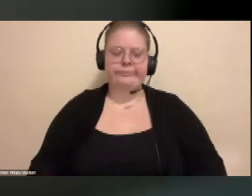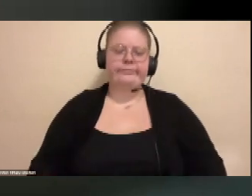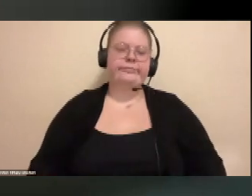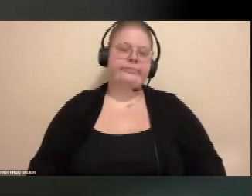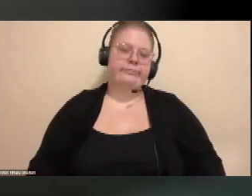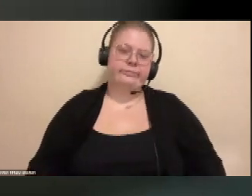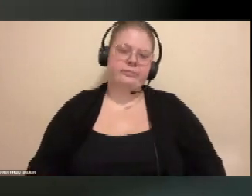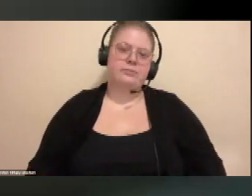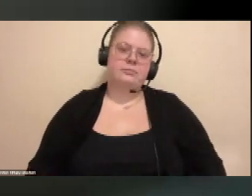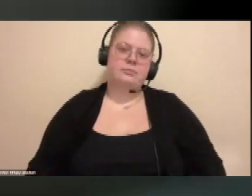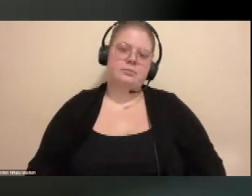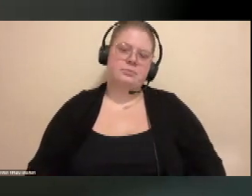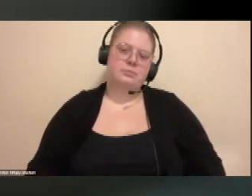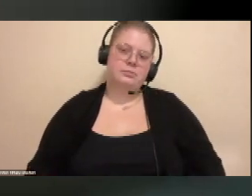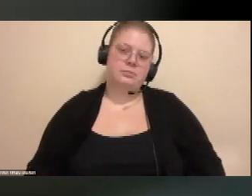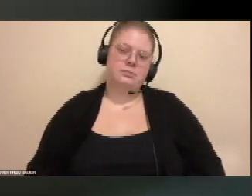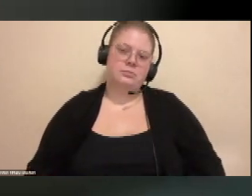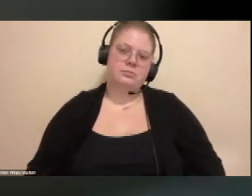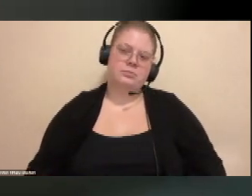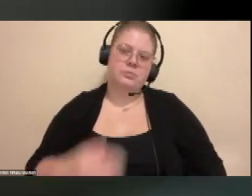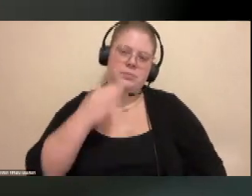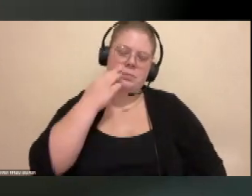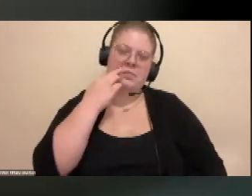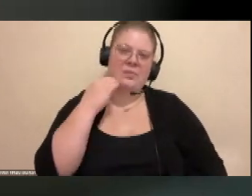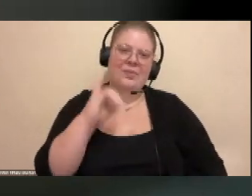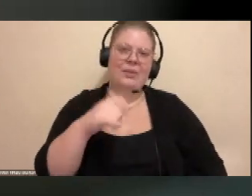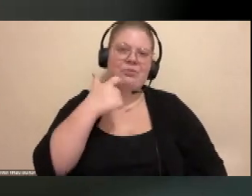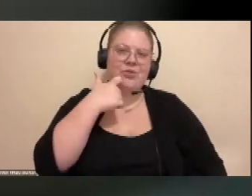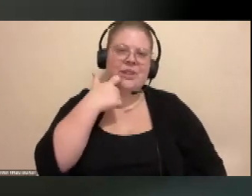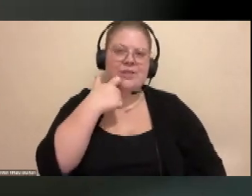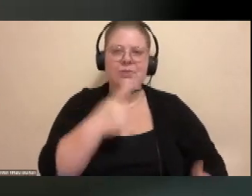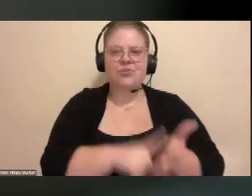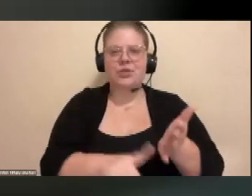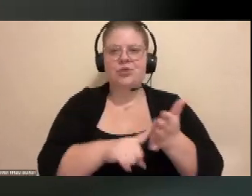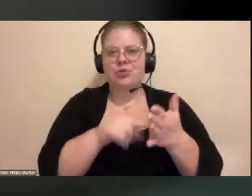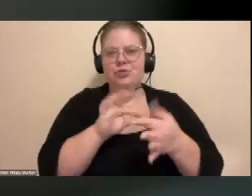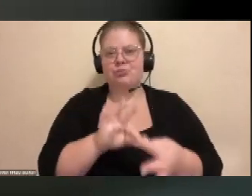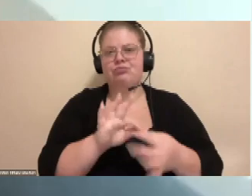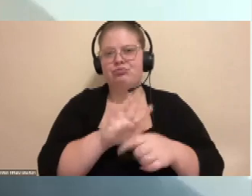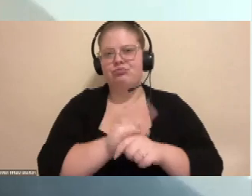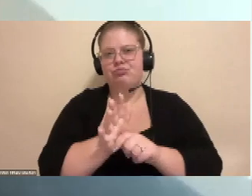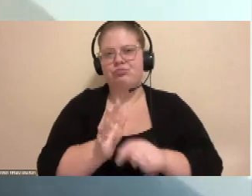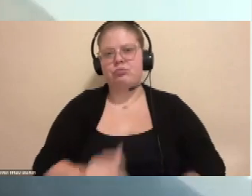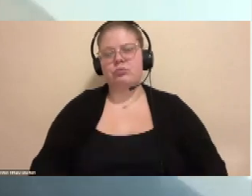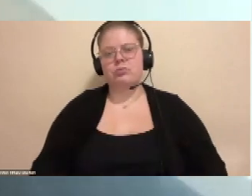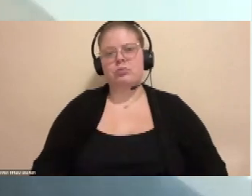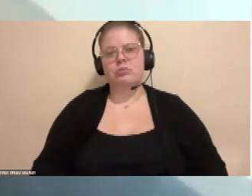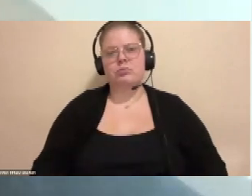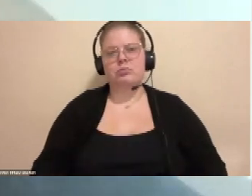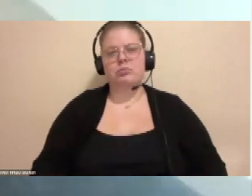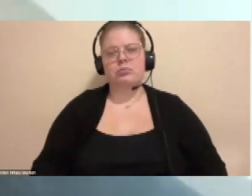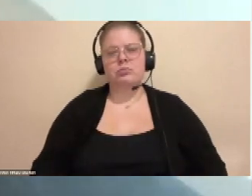the more recent research that's already been done. I'd be very interested to know,